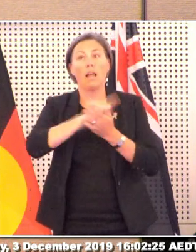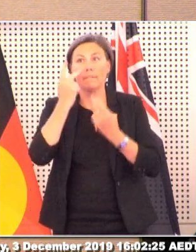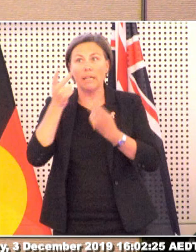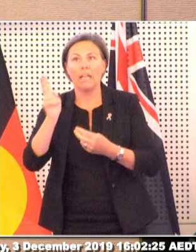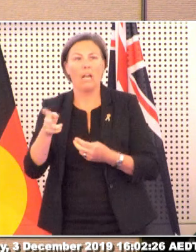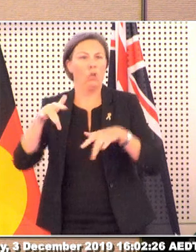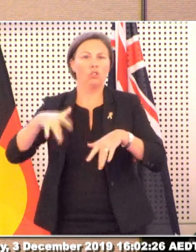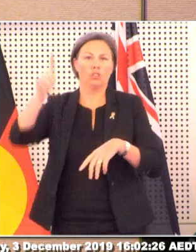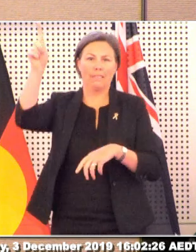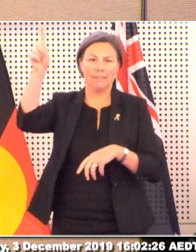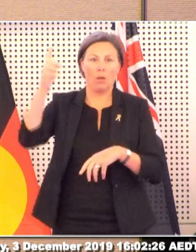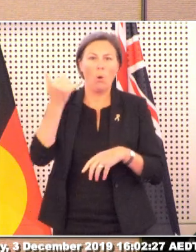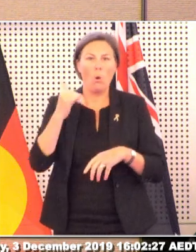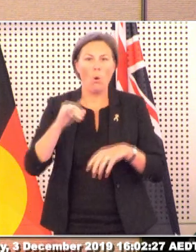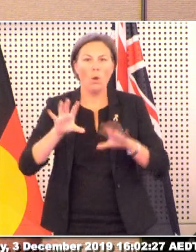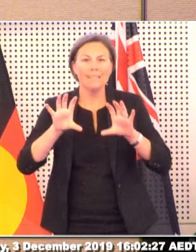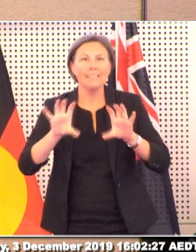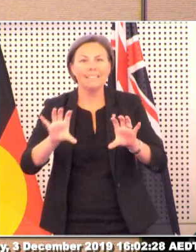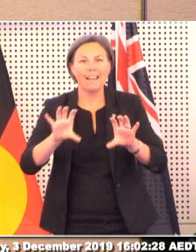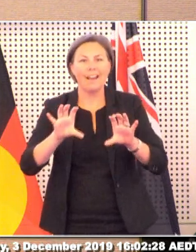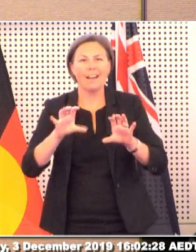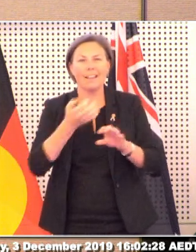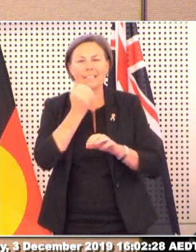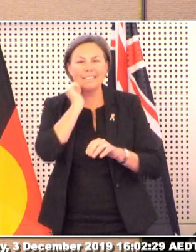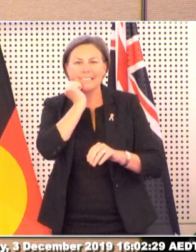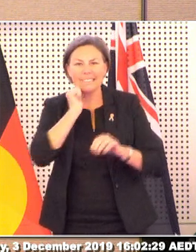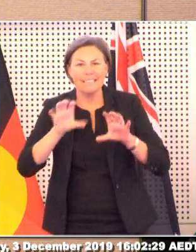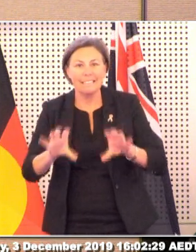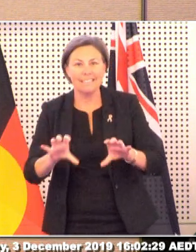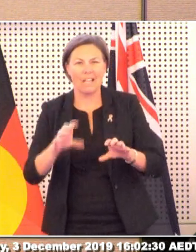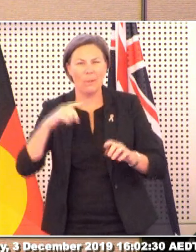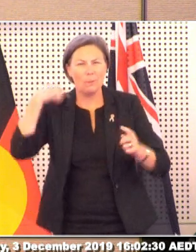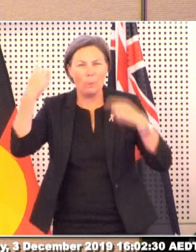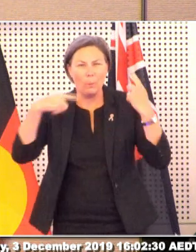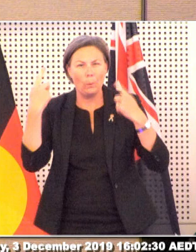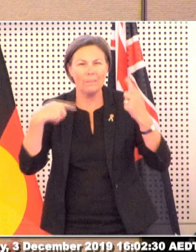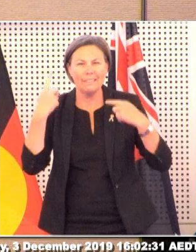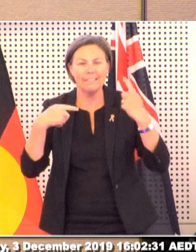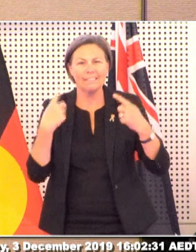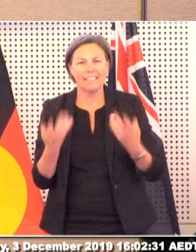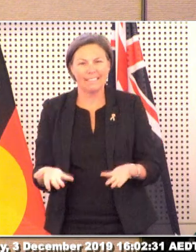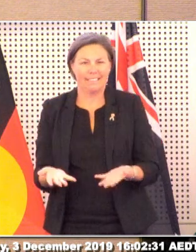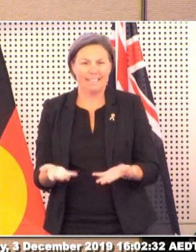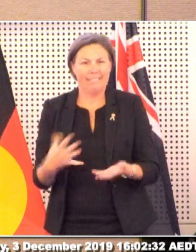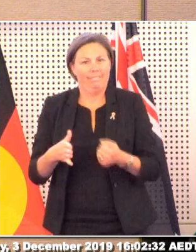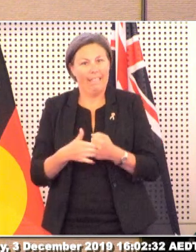A really noisy heater, for instance, I put in my statement that, you know, we’re keeping residents awake at night.